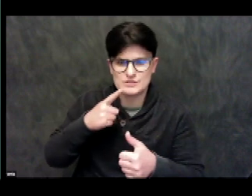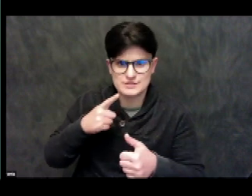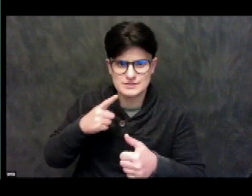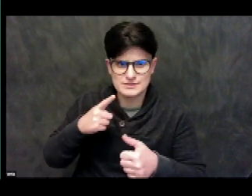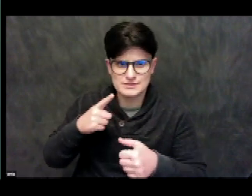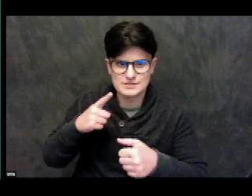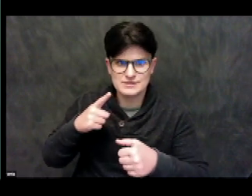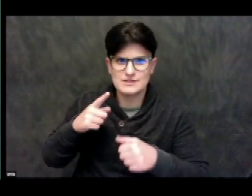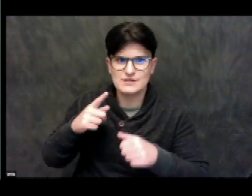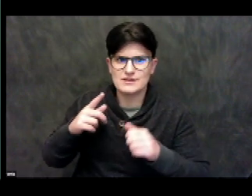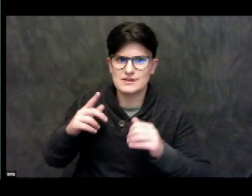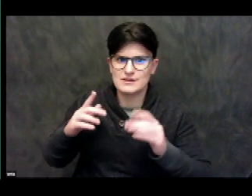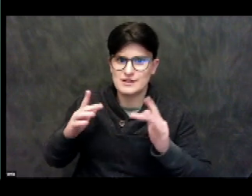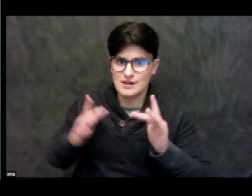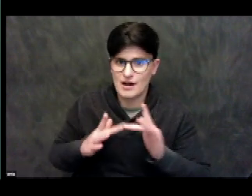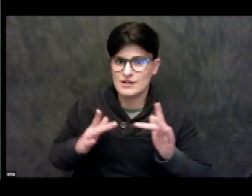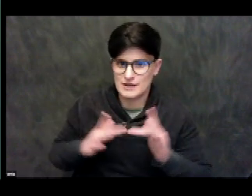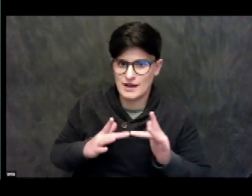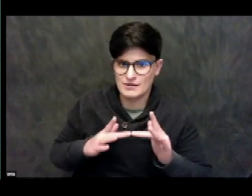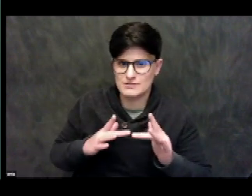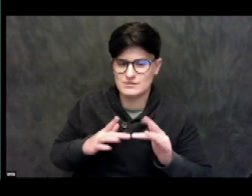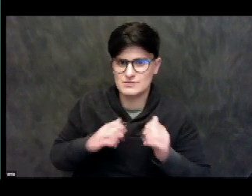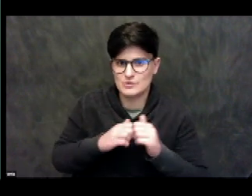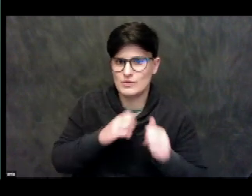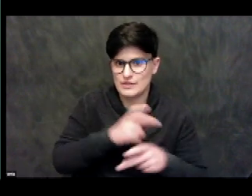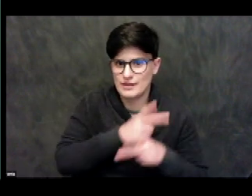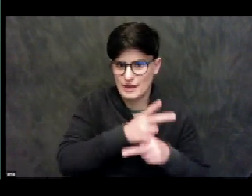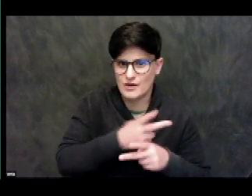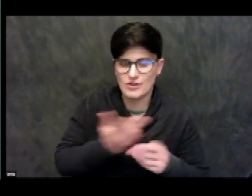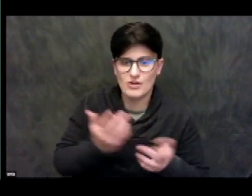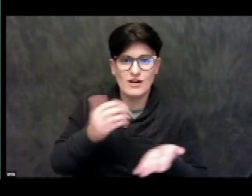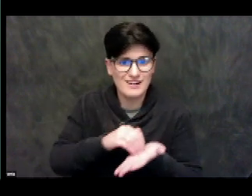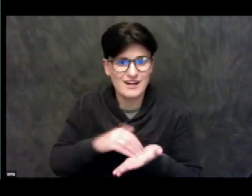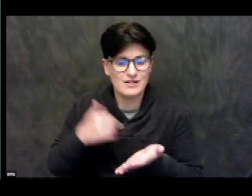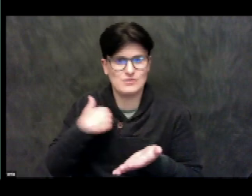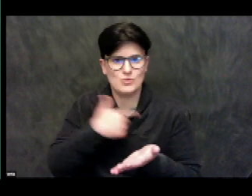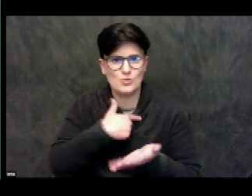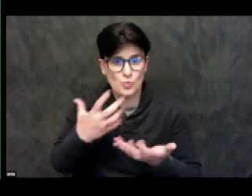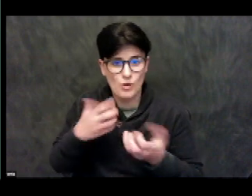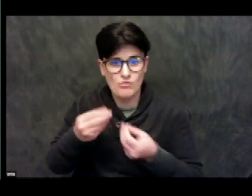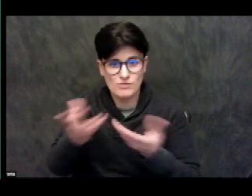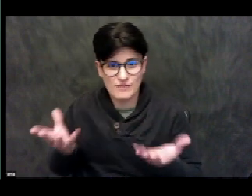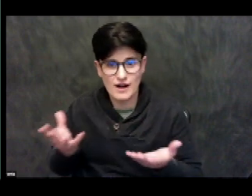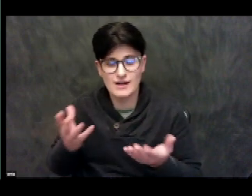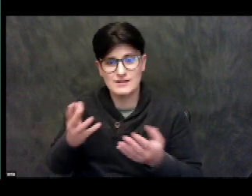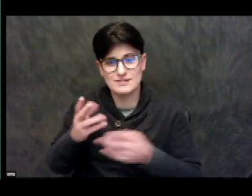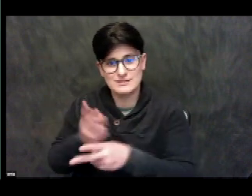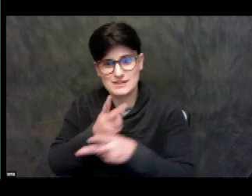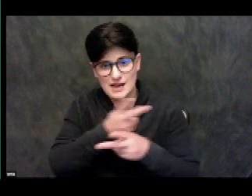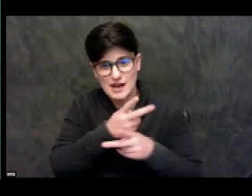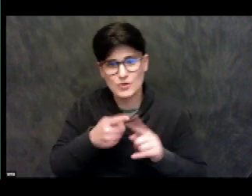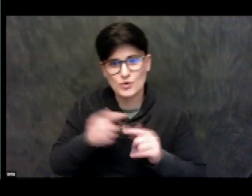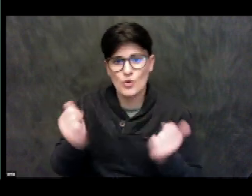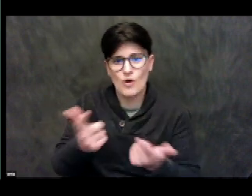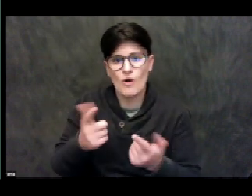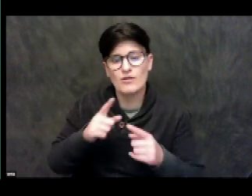Once again, our job is to provide all care for everybody. It is a challenging thing, but with humility and with all the resources that we have in